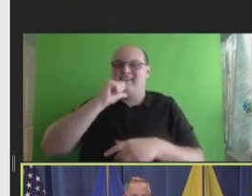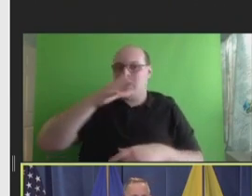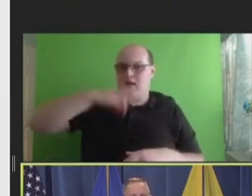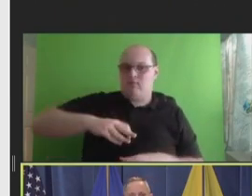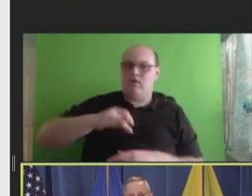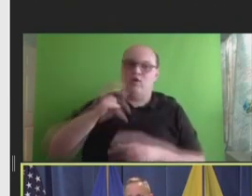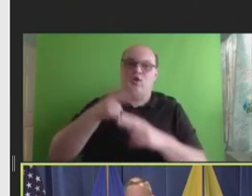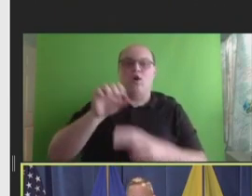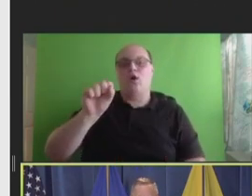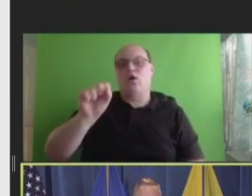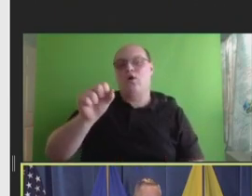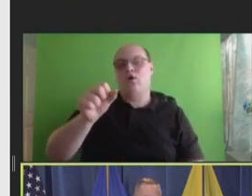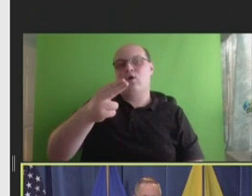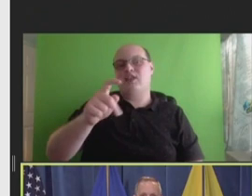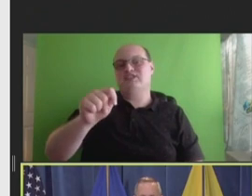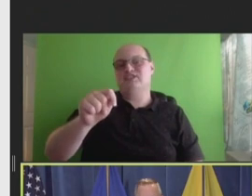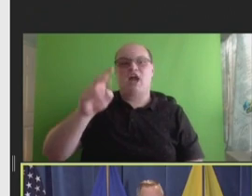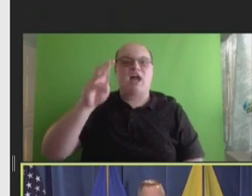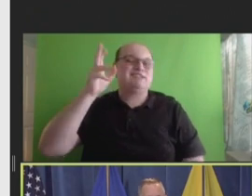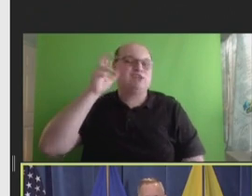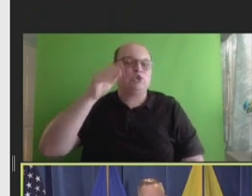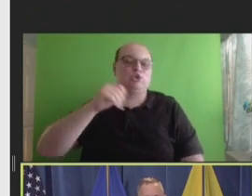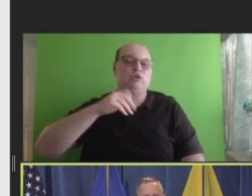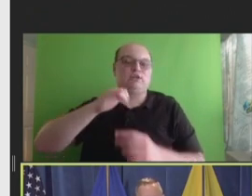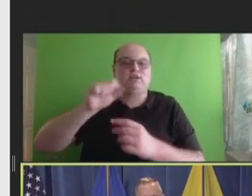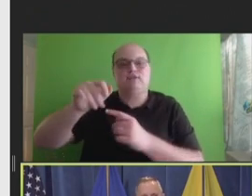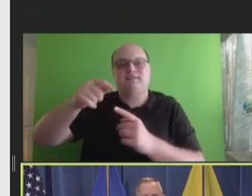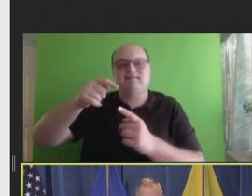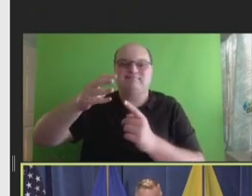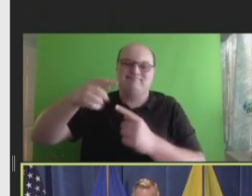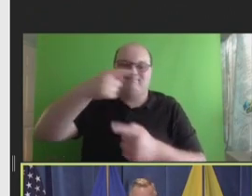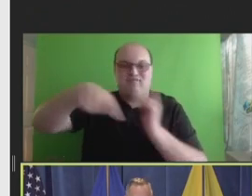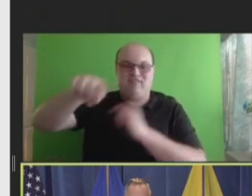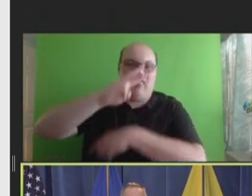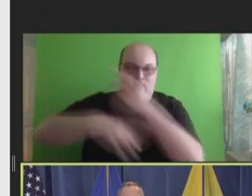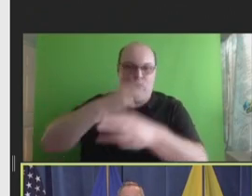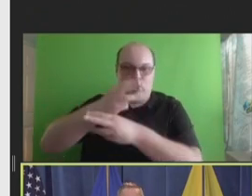World @shotsheard.org, which basically did all the things that you see there to counteract